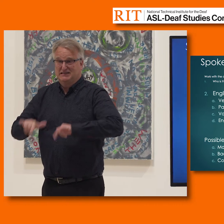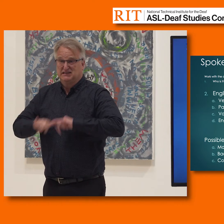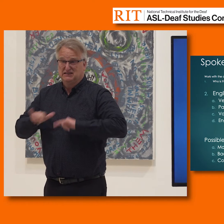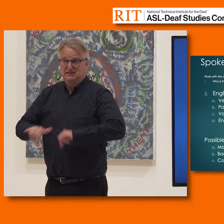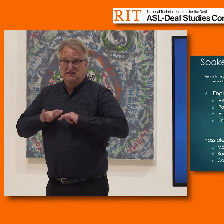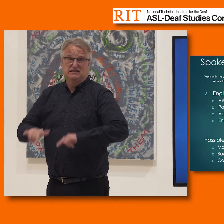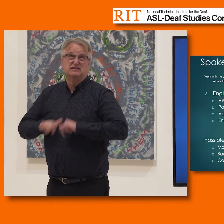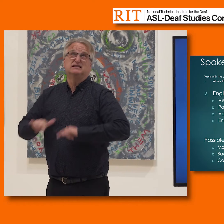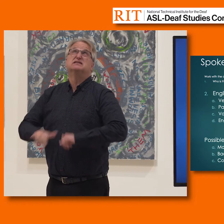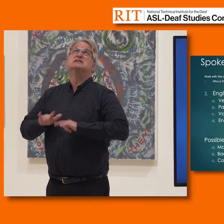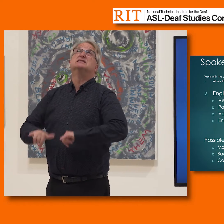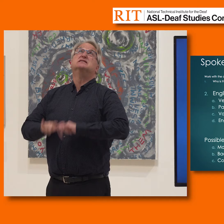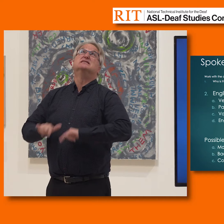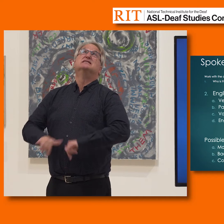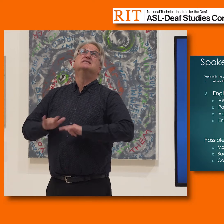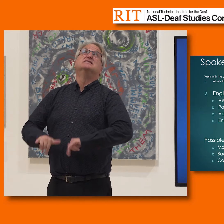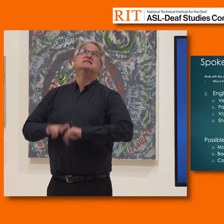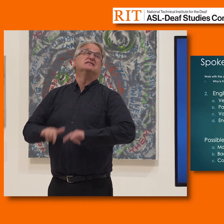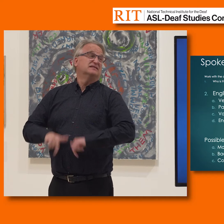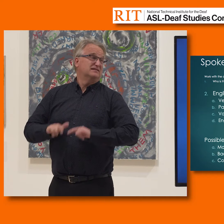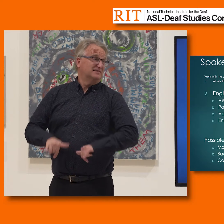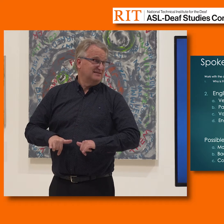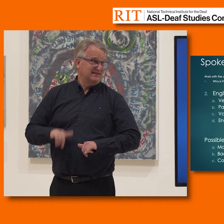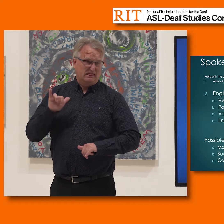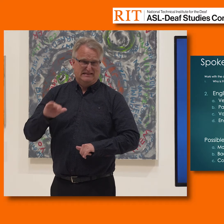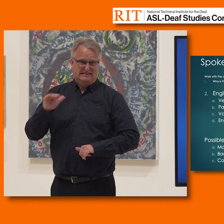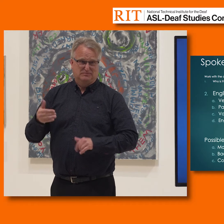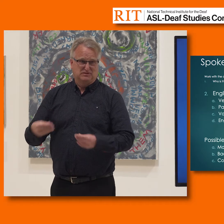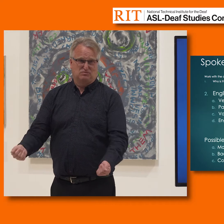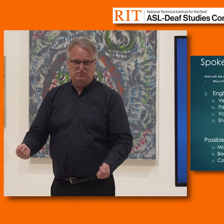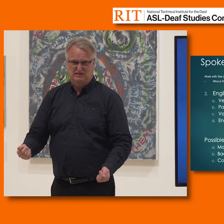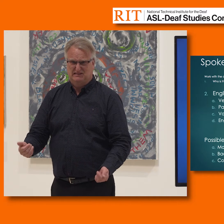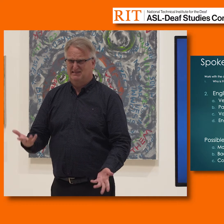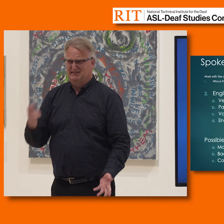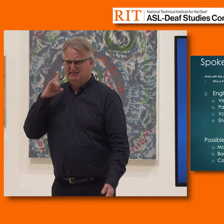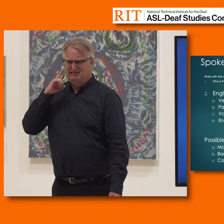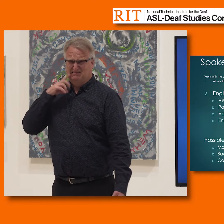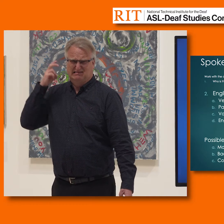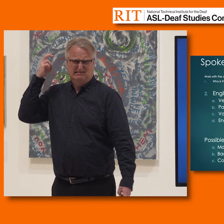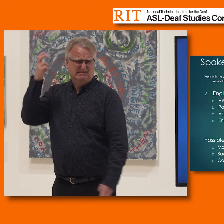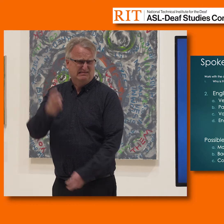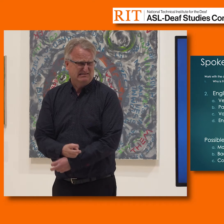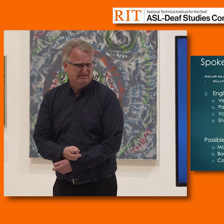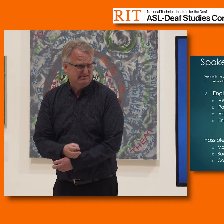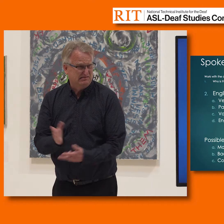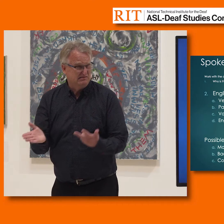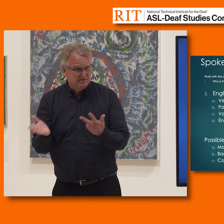There's consecutive interpreting. There's simultaneous interpreting. Consecutive interpreting is less common.